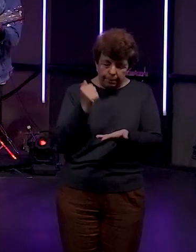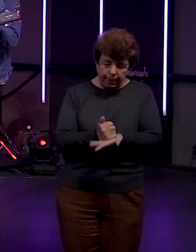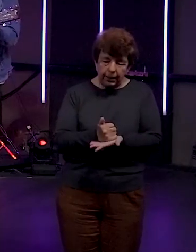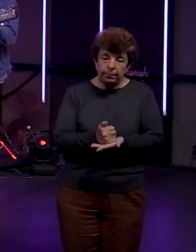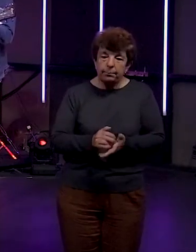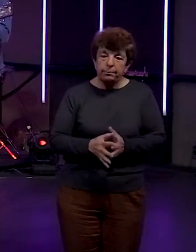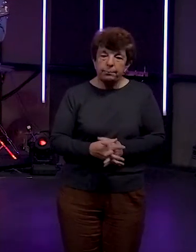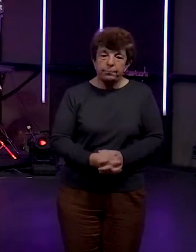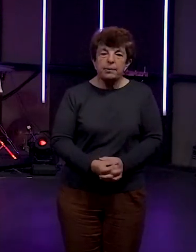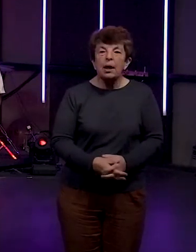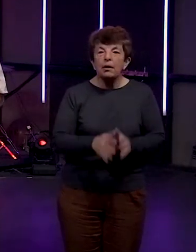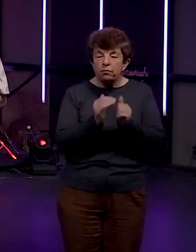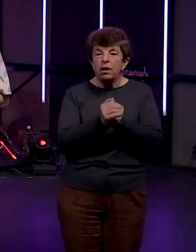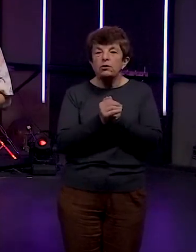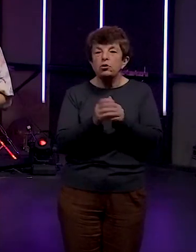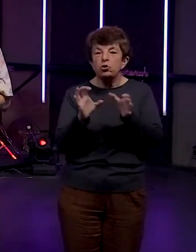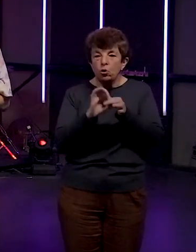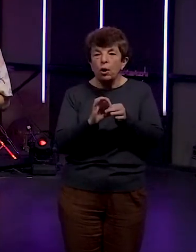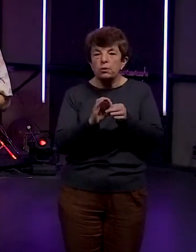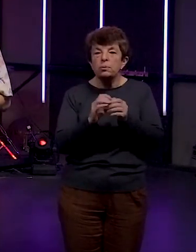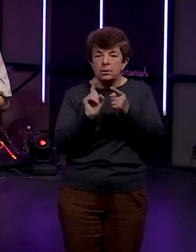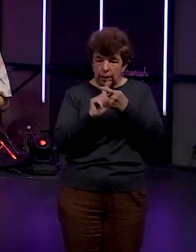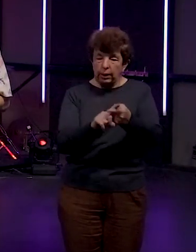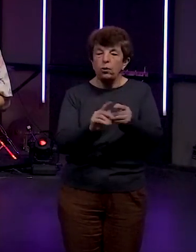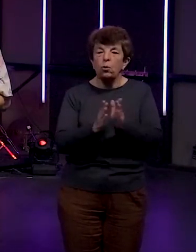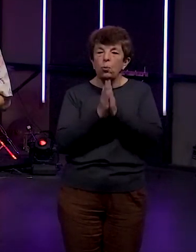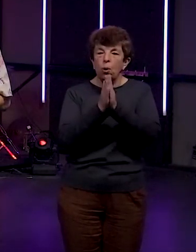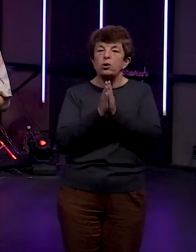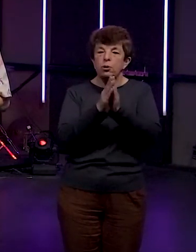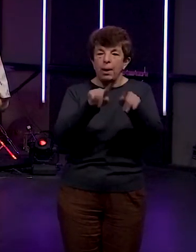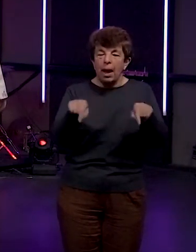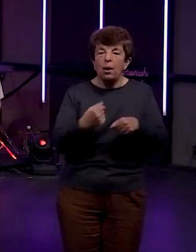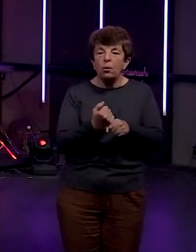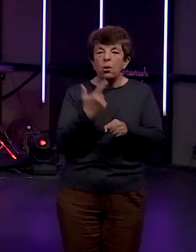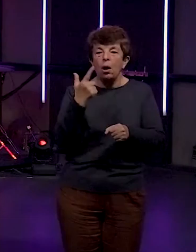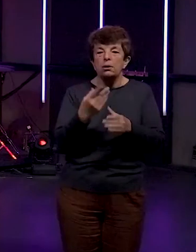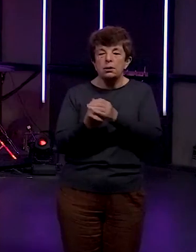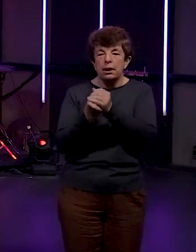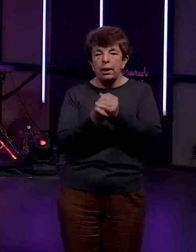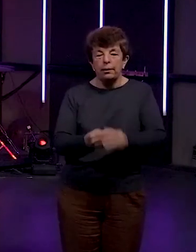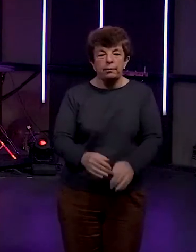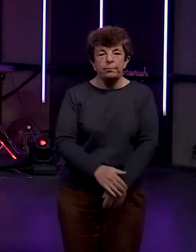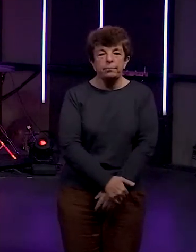Friends would you join us as we continue to worship our God together!